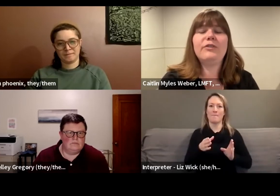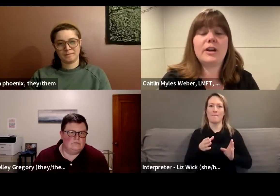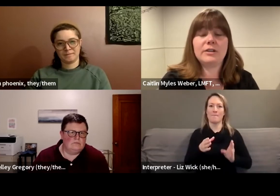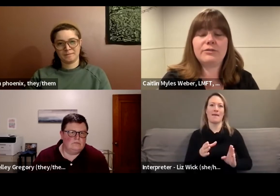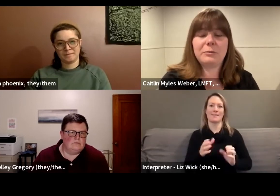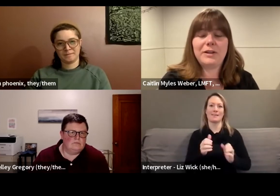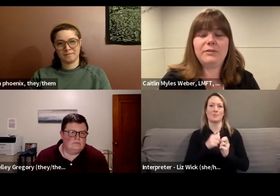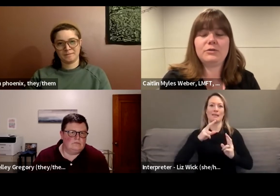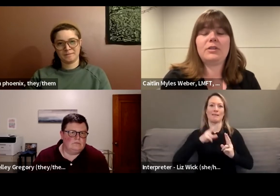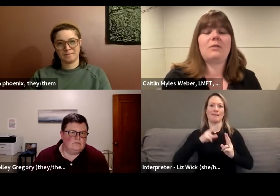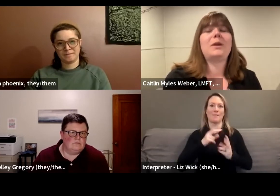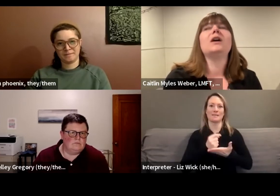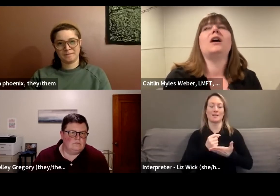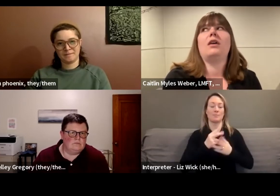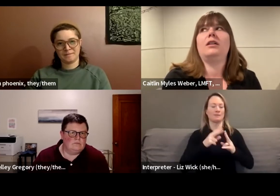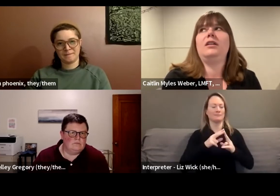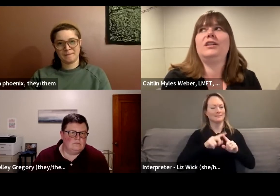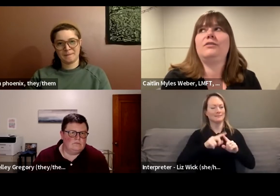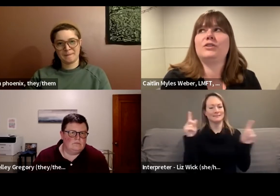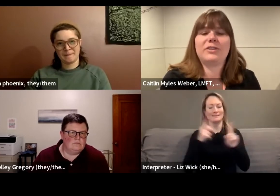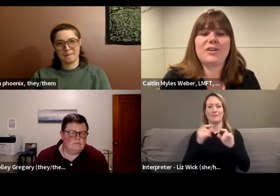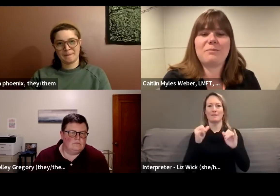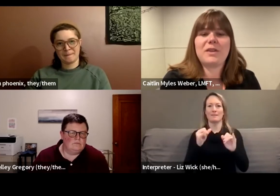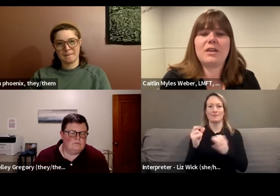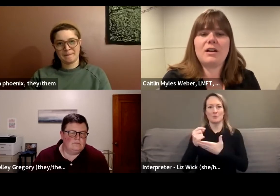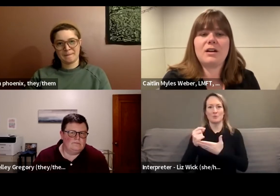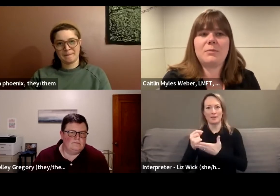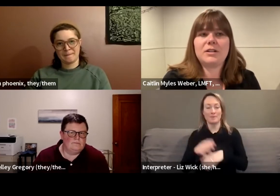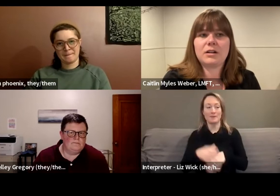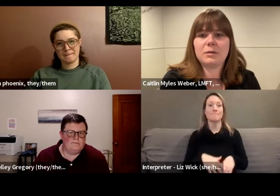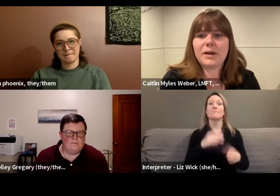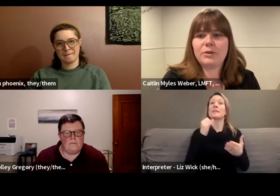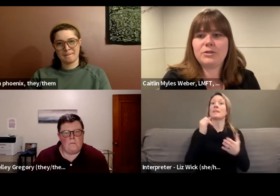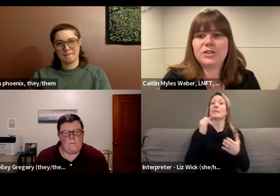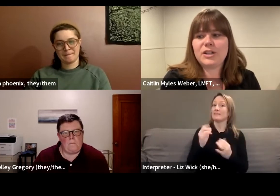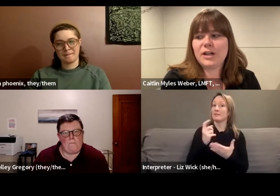It's very different from individual therapy and then individual therapy I talk about...